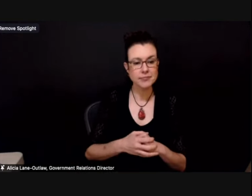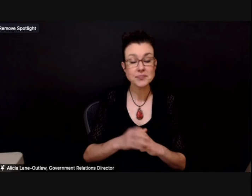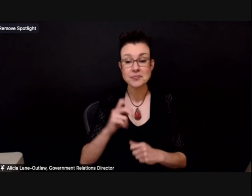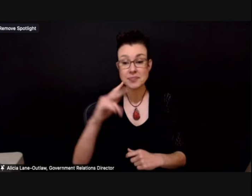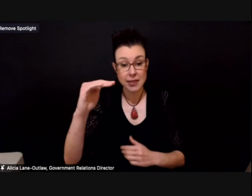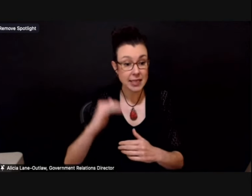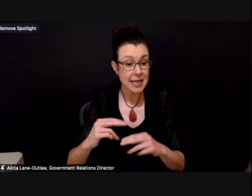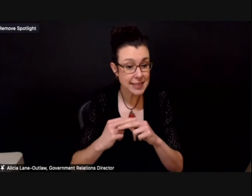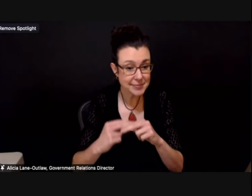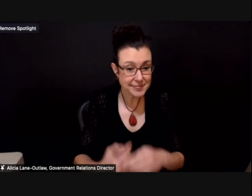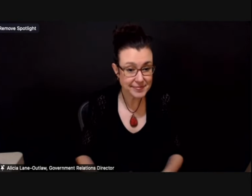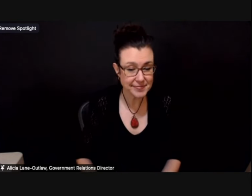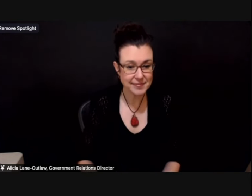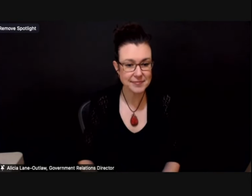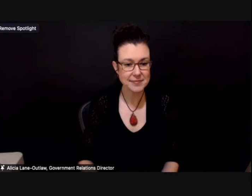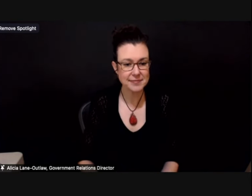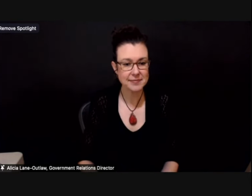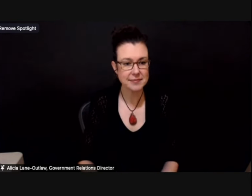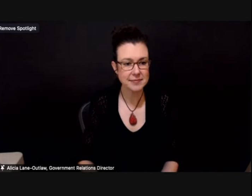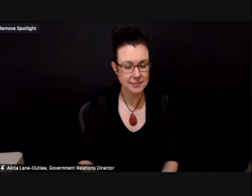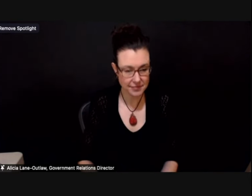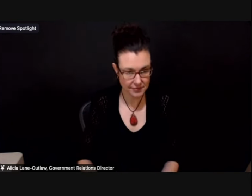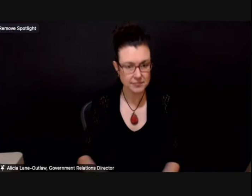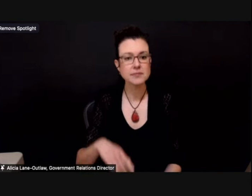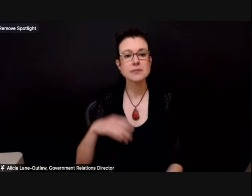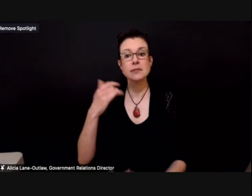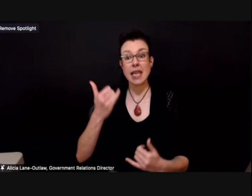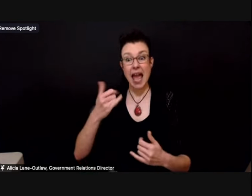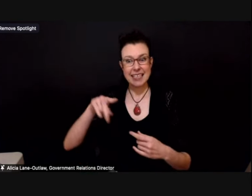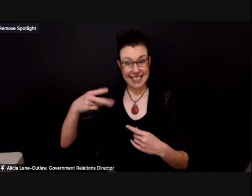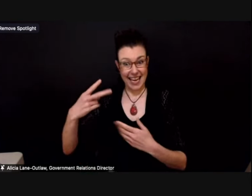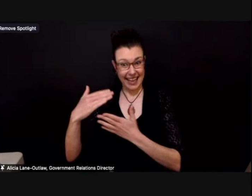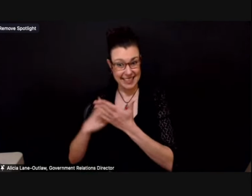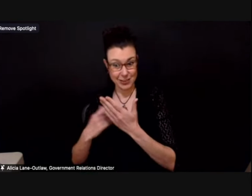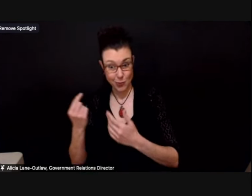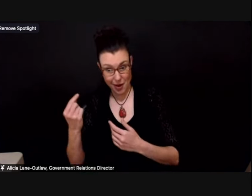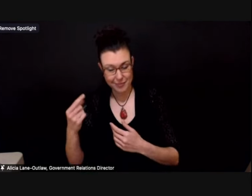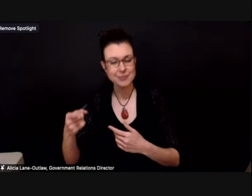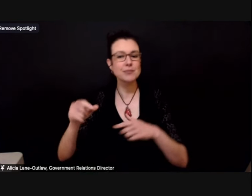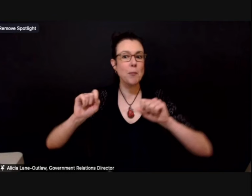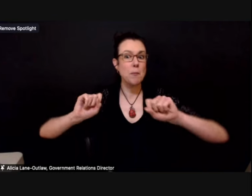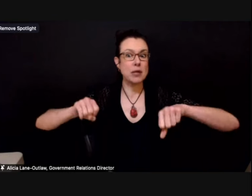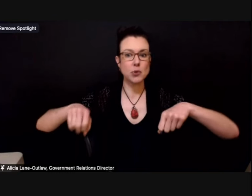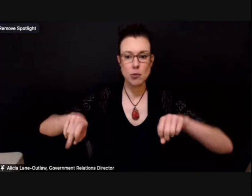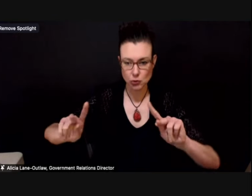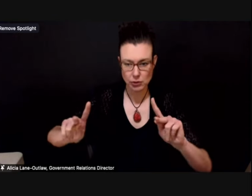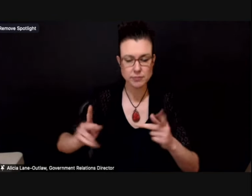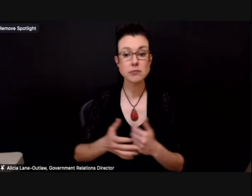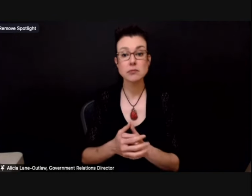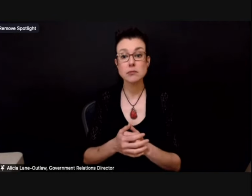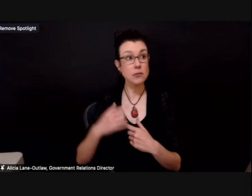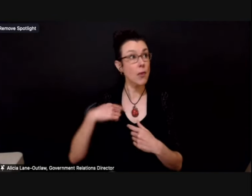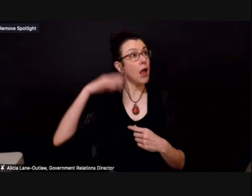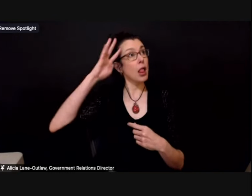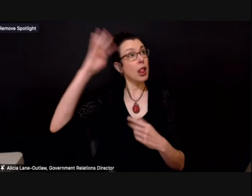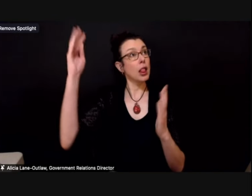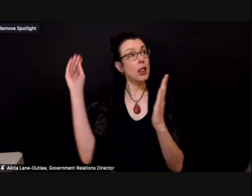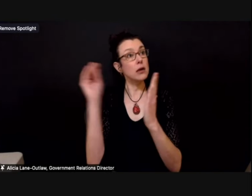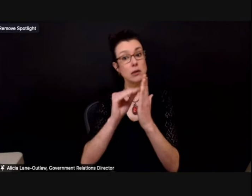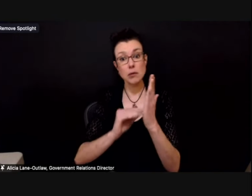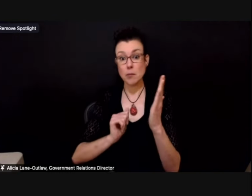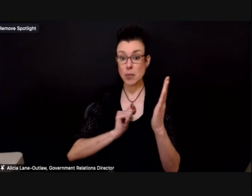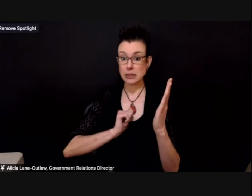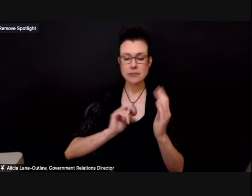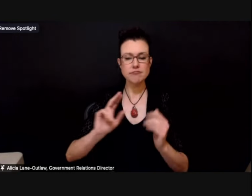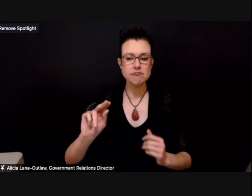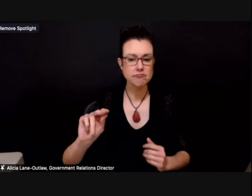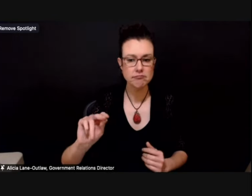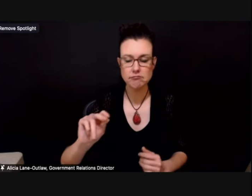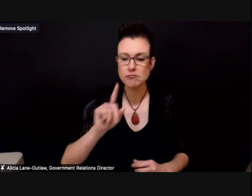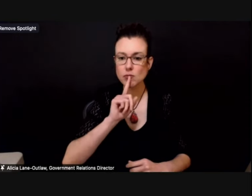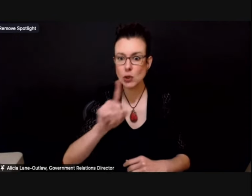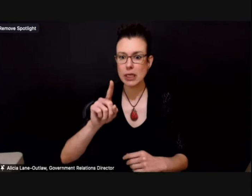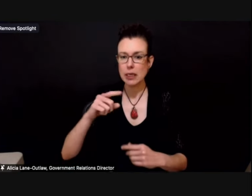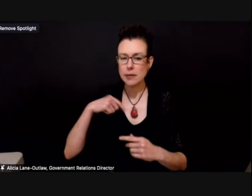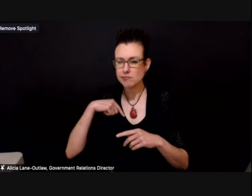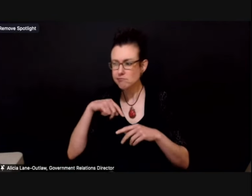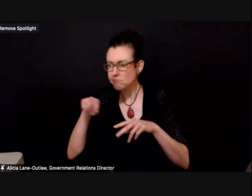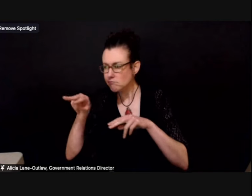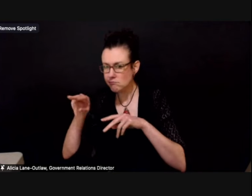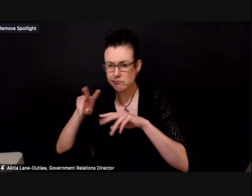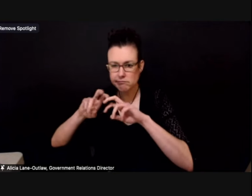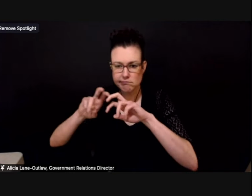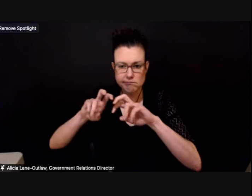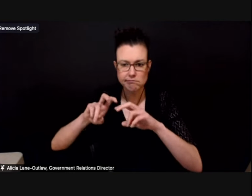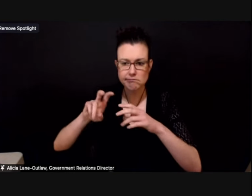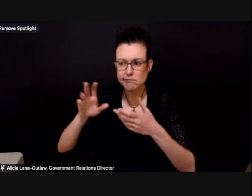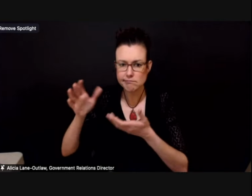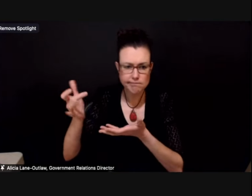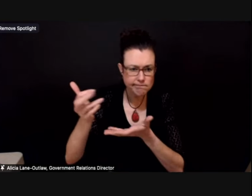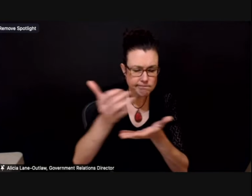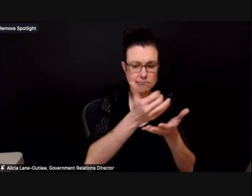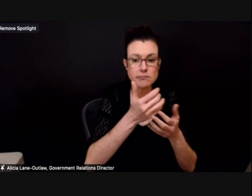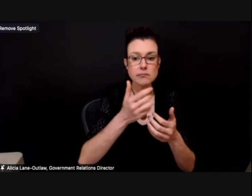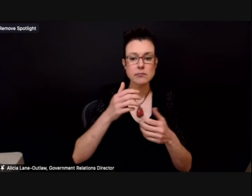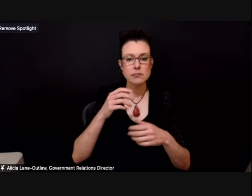I do not come up with ideas for legislative activities myself. Instead, I assess and collect ideas.